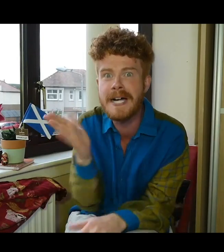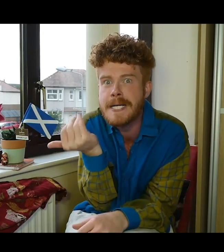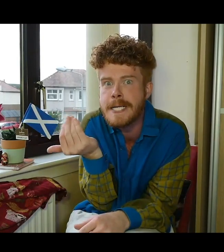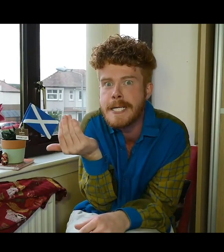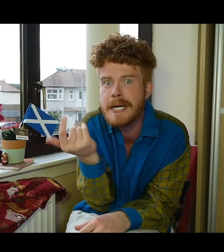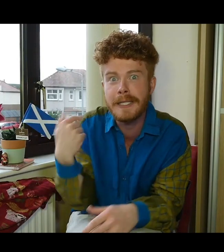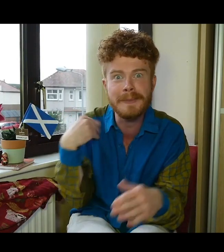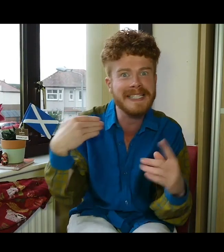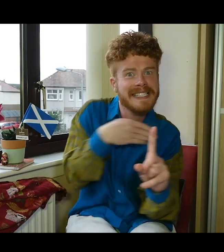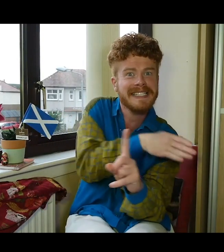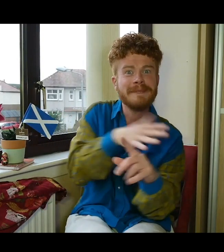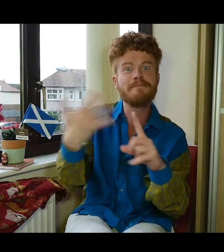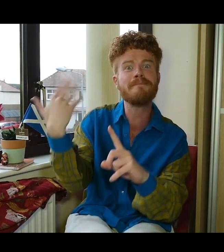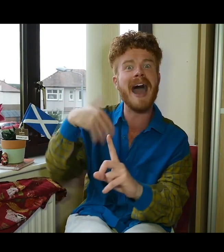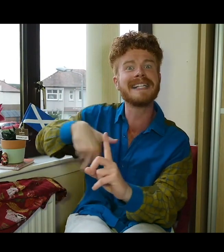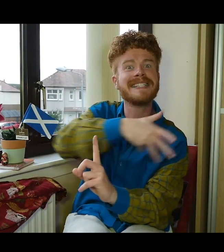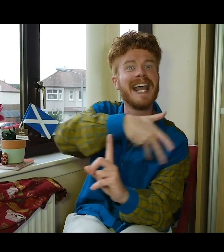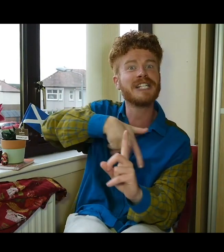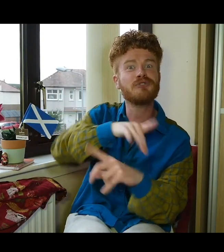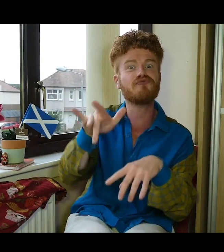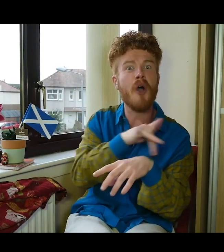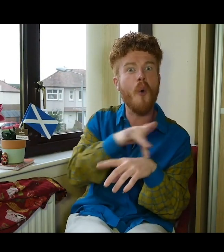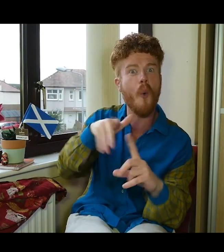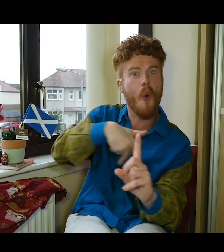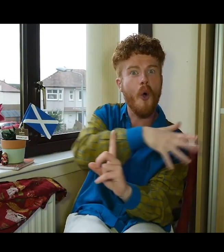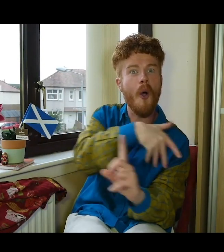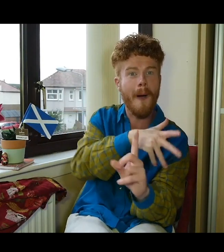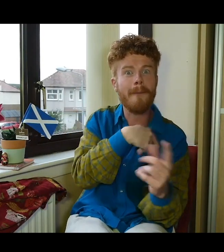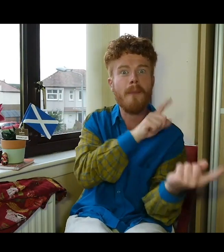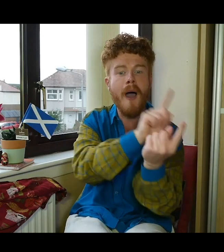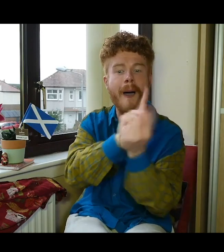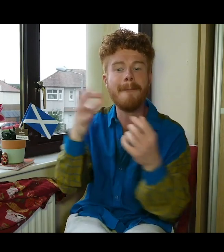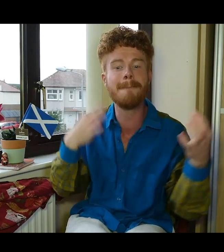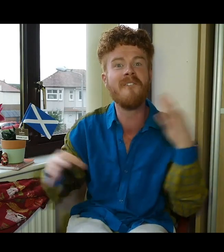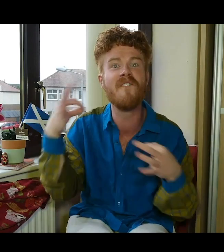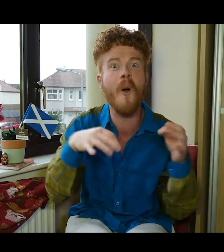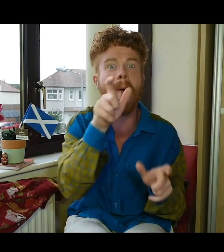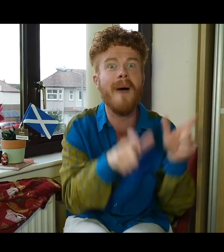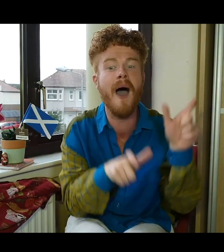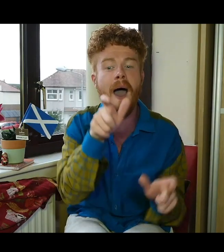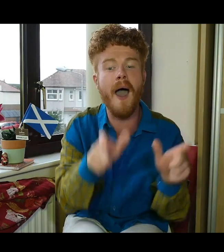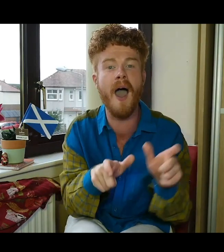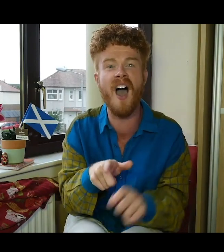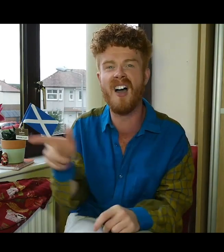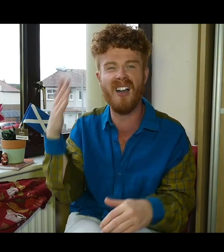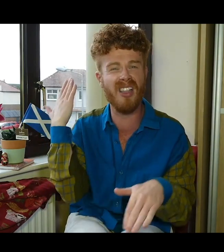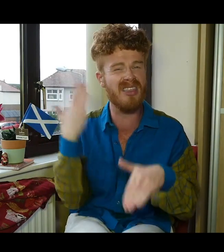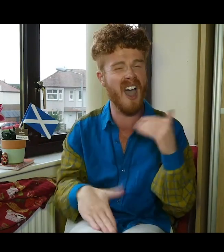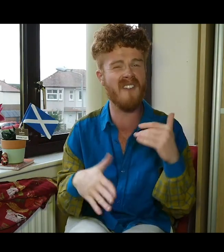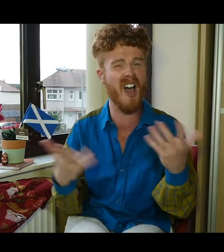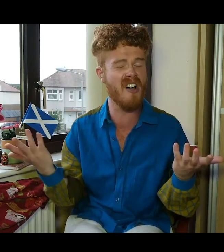It was so fun She sneaks me backstage at shows so I can meet the performers